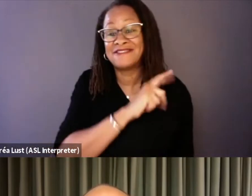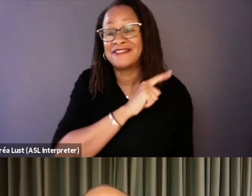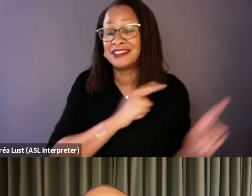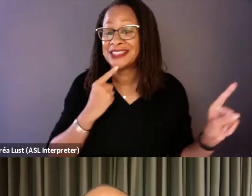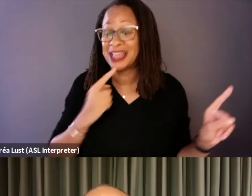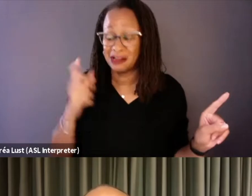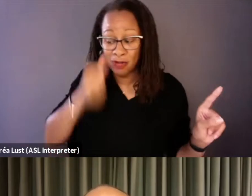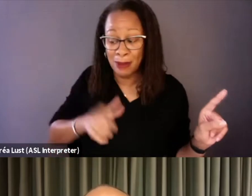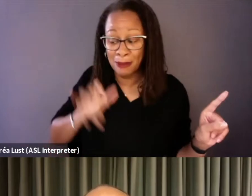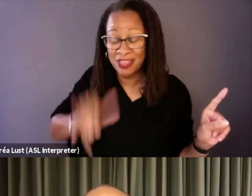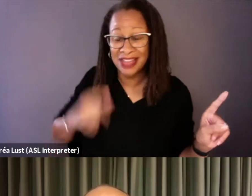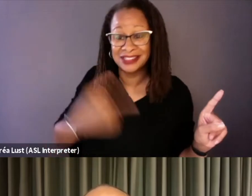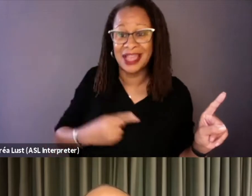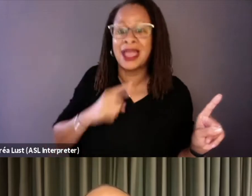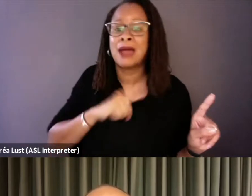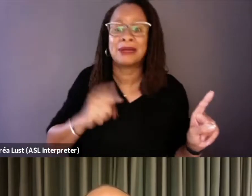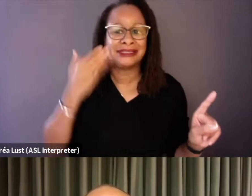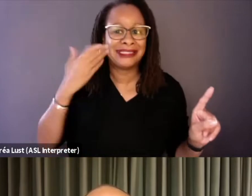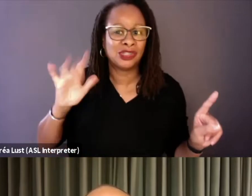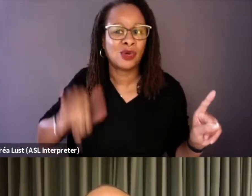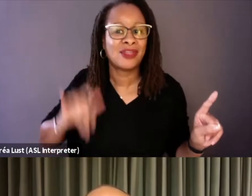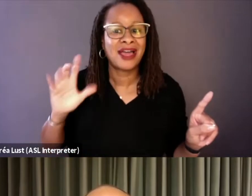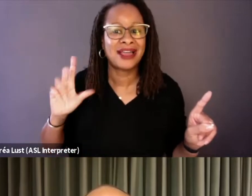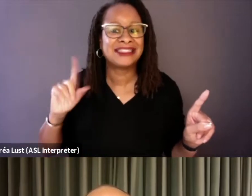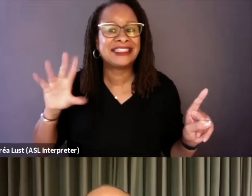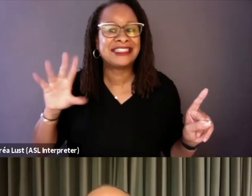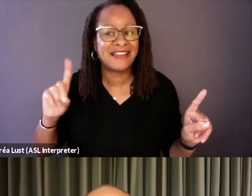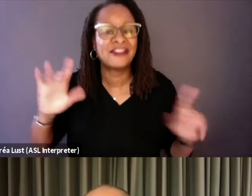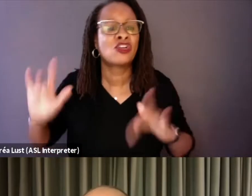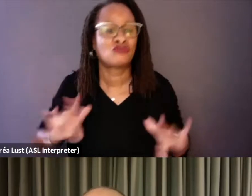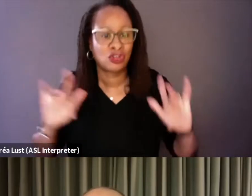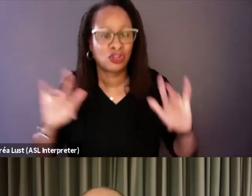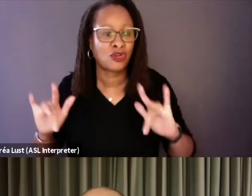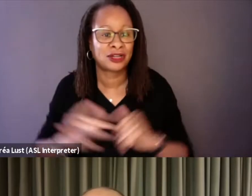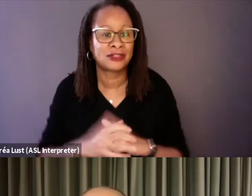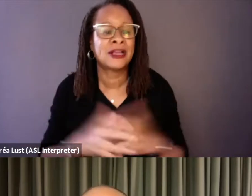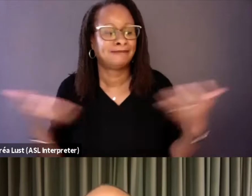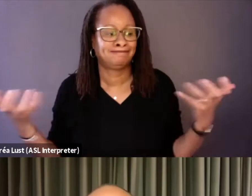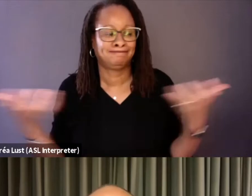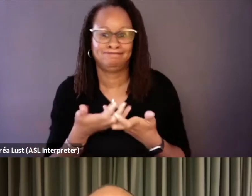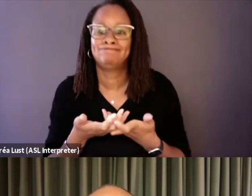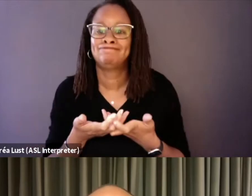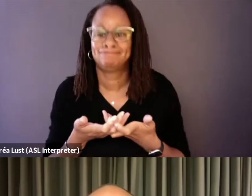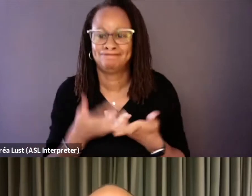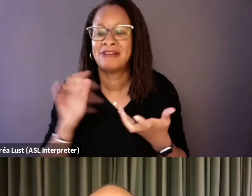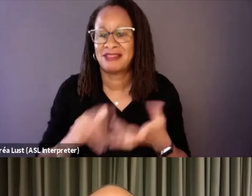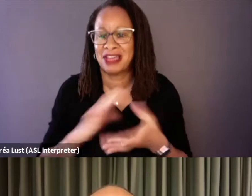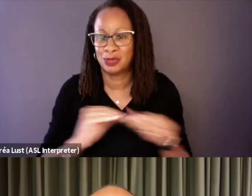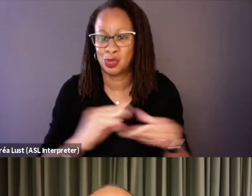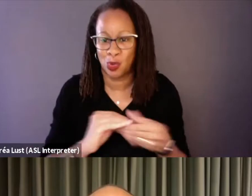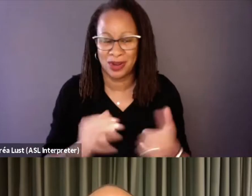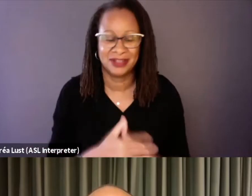and that was the last time they ever spoke. I see it was a corroboration of that anecdote. I see it as such. Exactly.